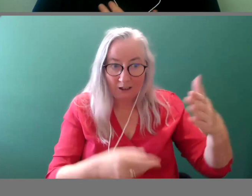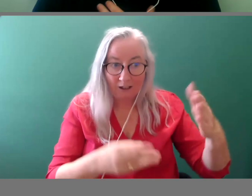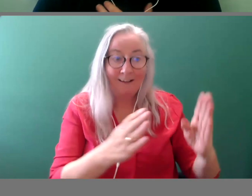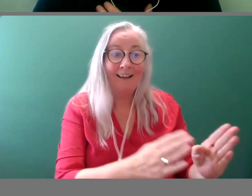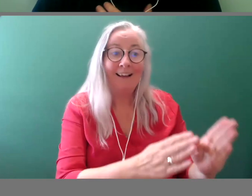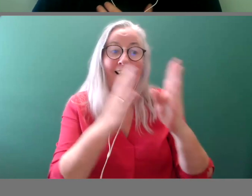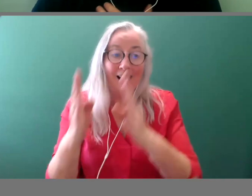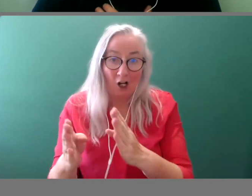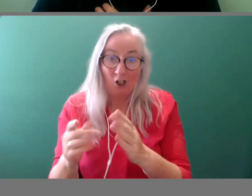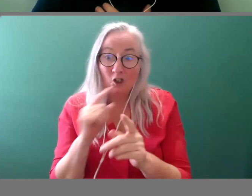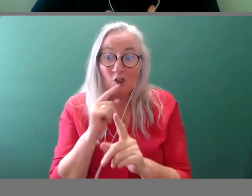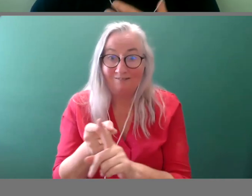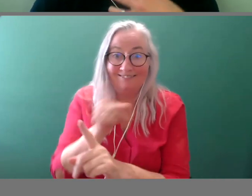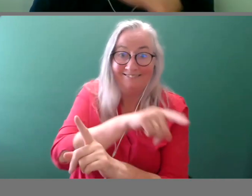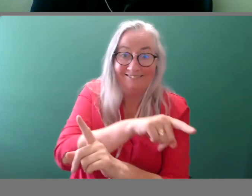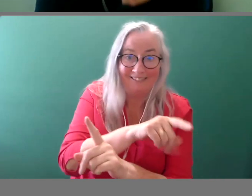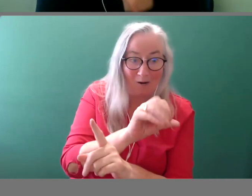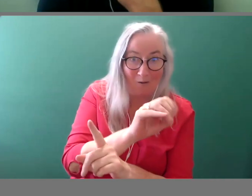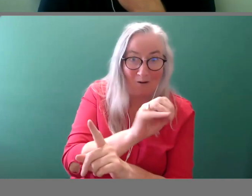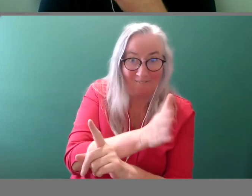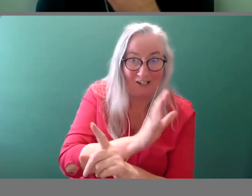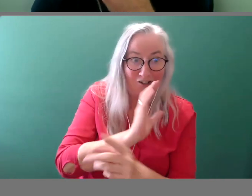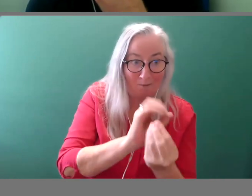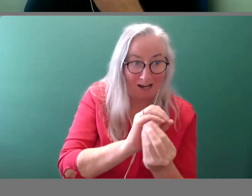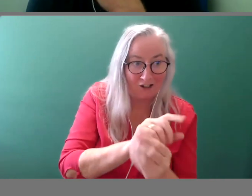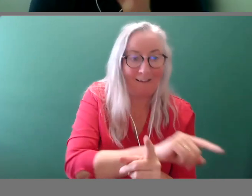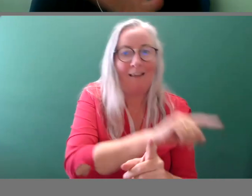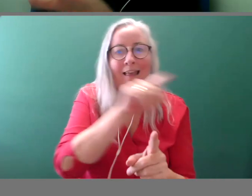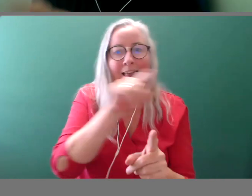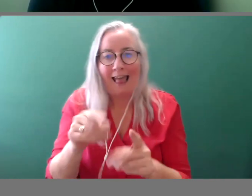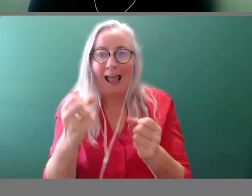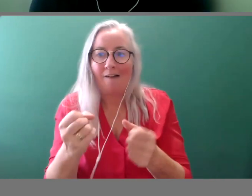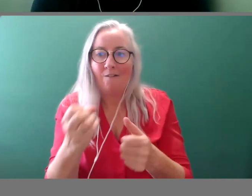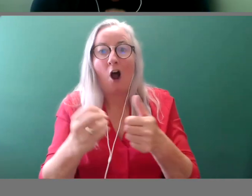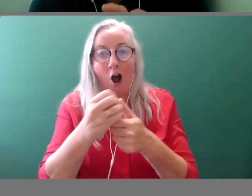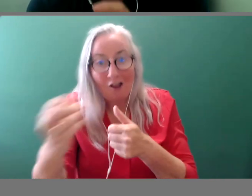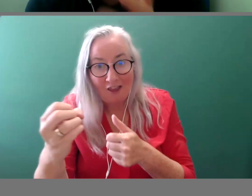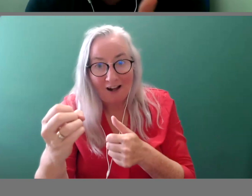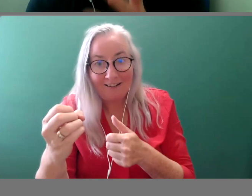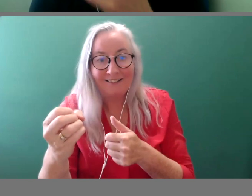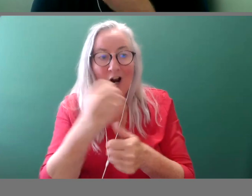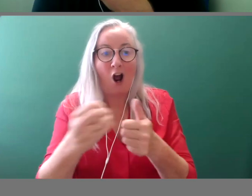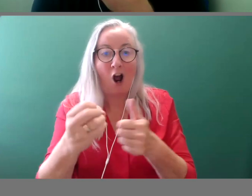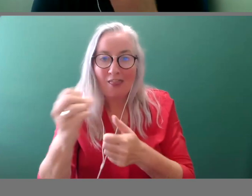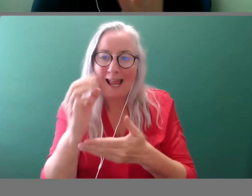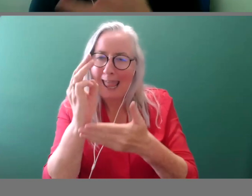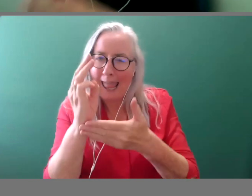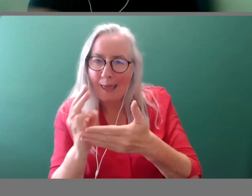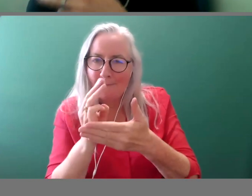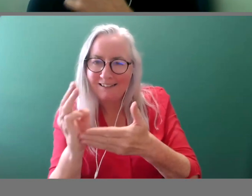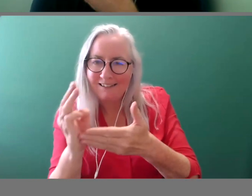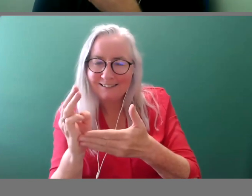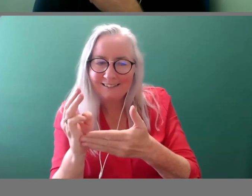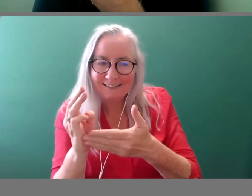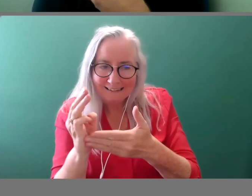the previous code discussed, there is a number of elements to this which are quite similar,